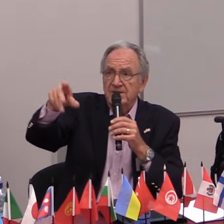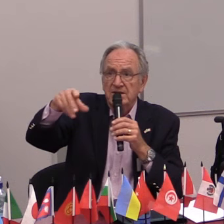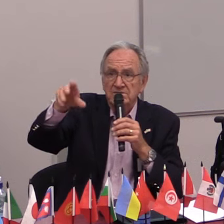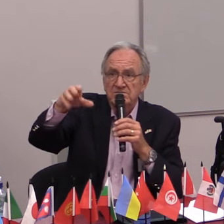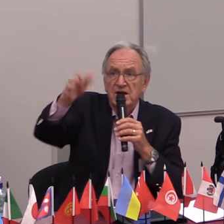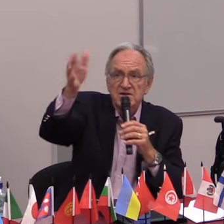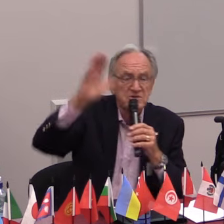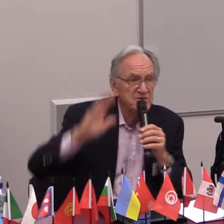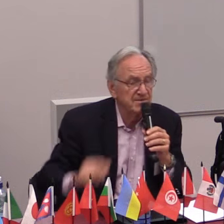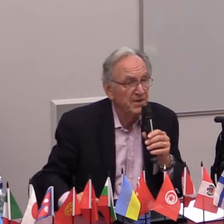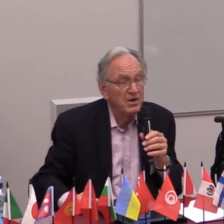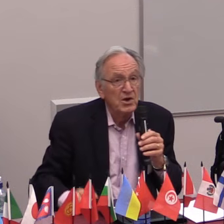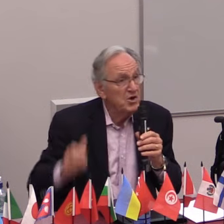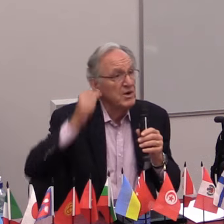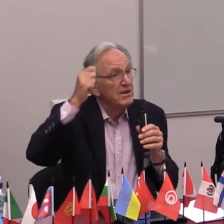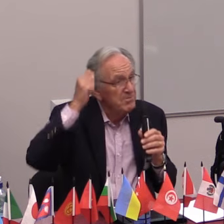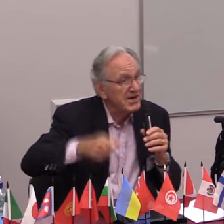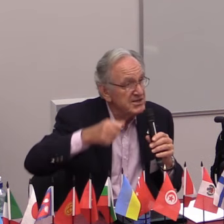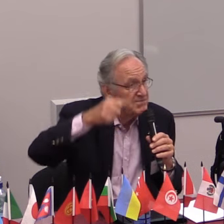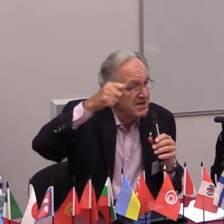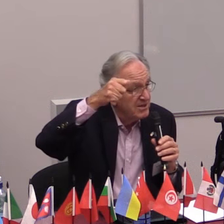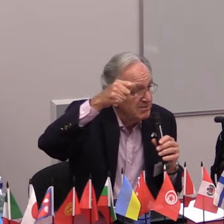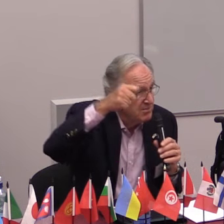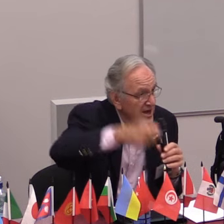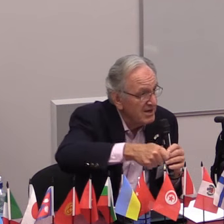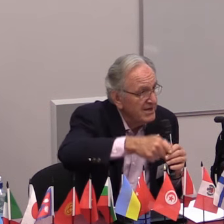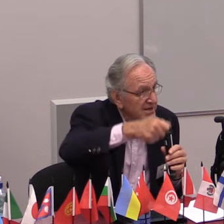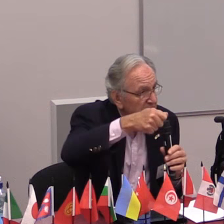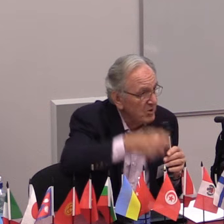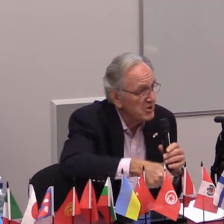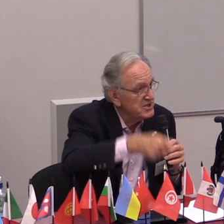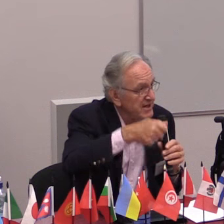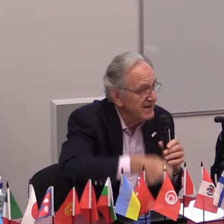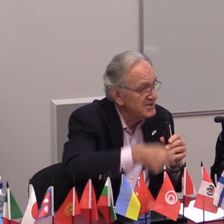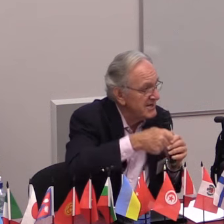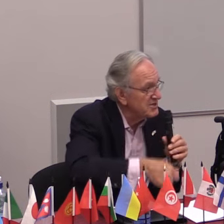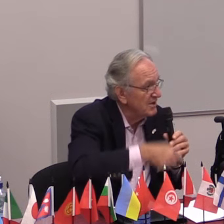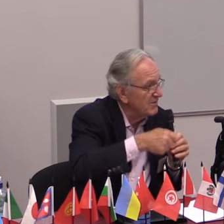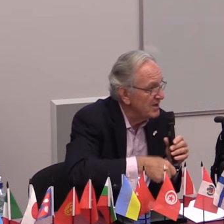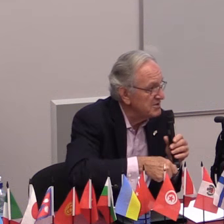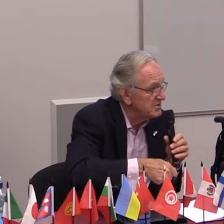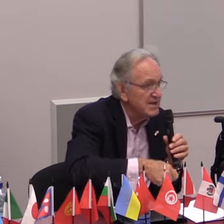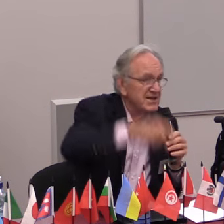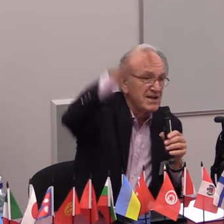about lawsuits, you know what the biggest block in the courts in the US are for lawsuits?